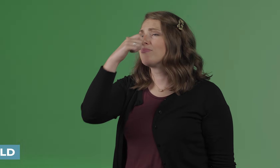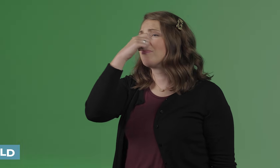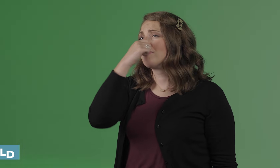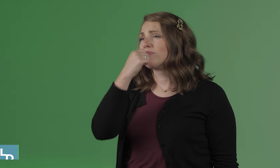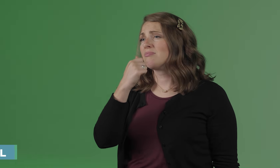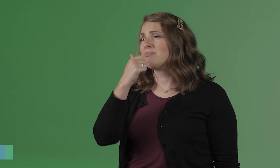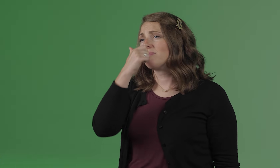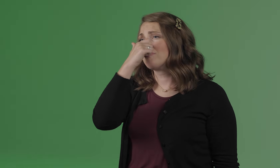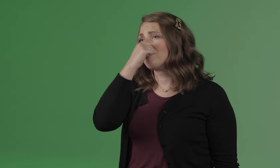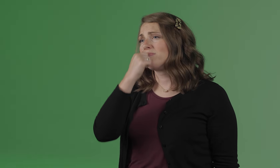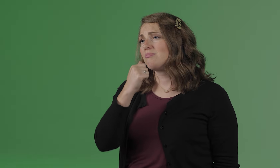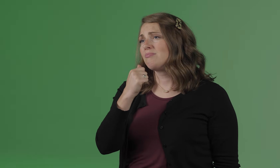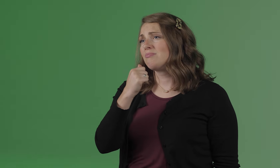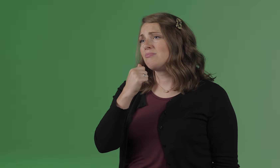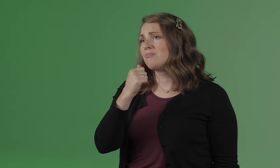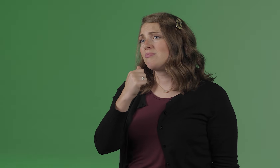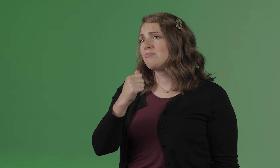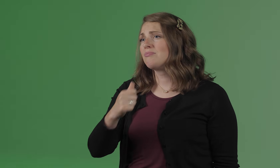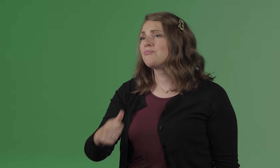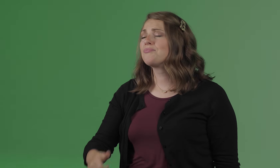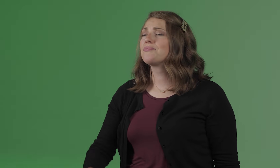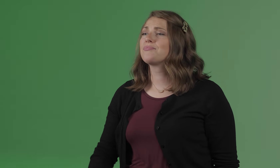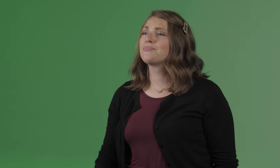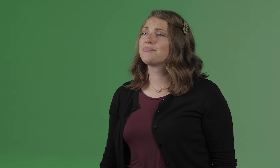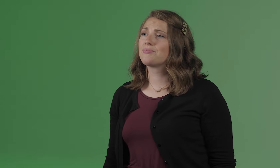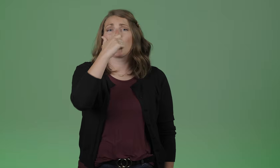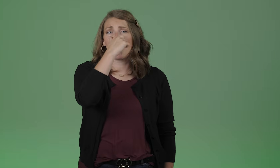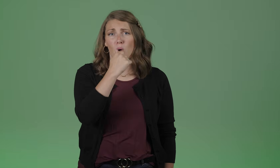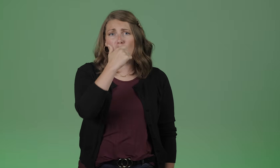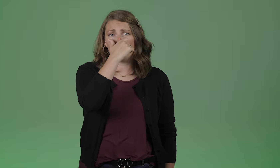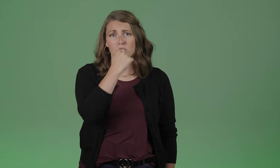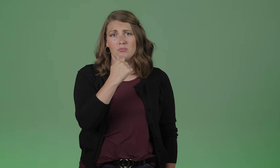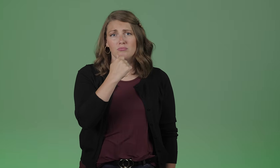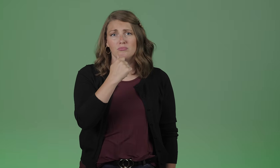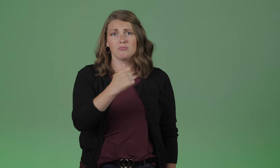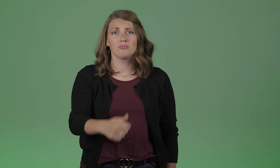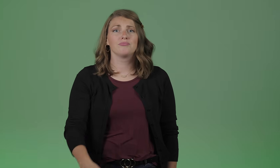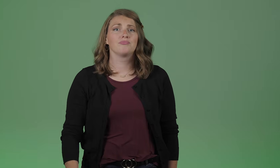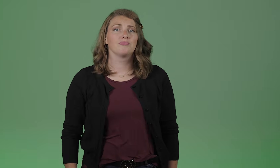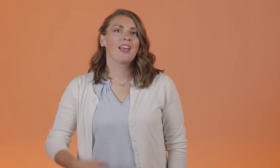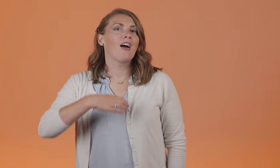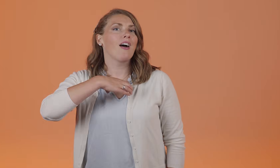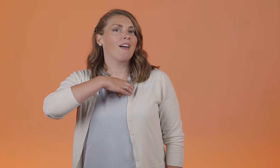You're constantly wiping your nose when you're sick. Cold.